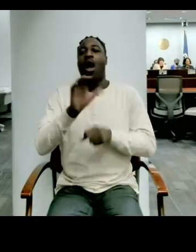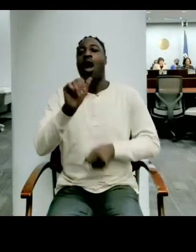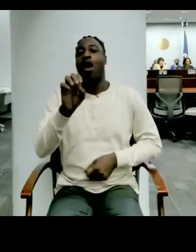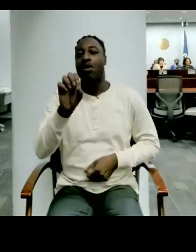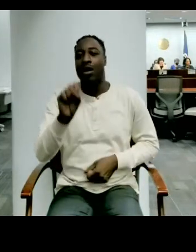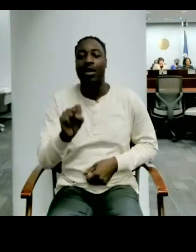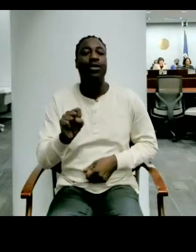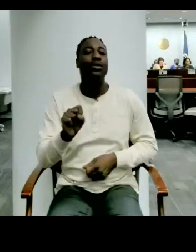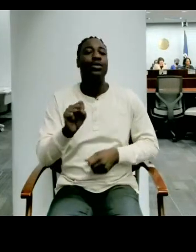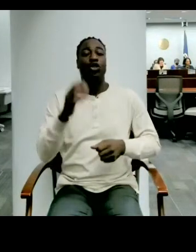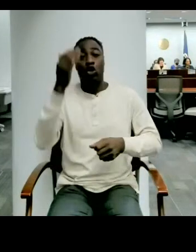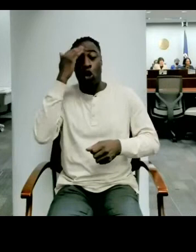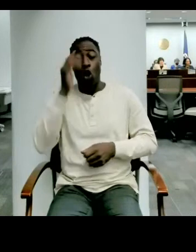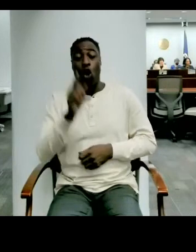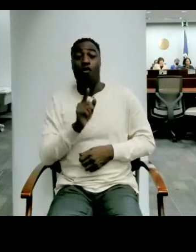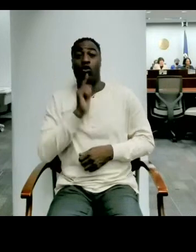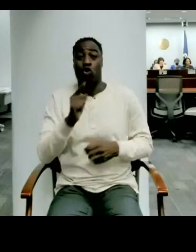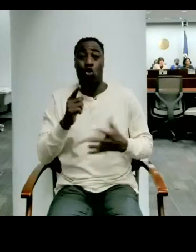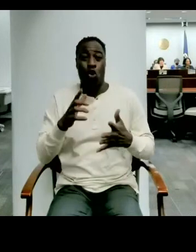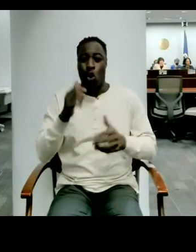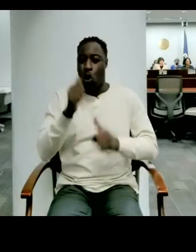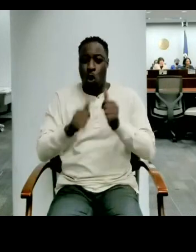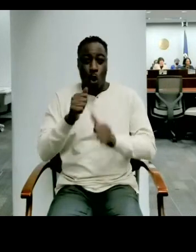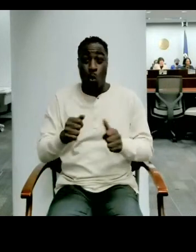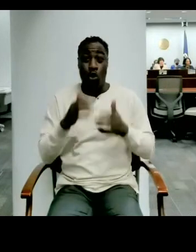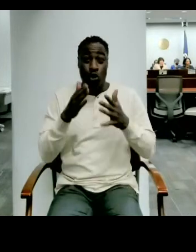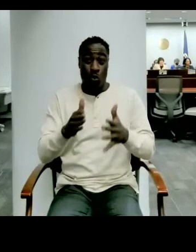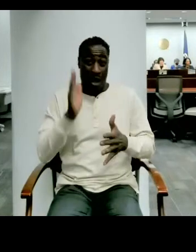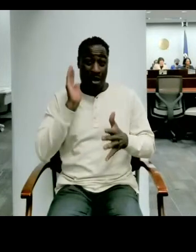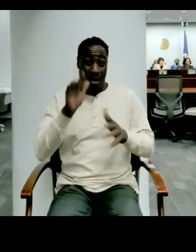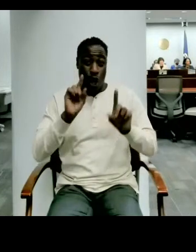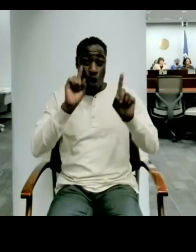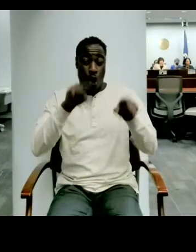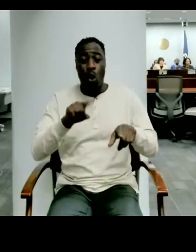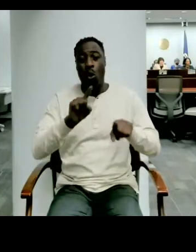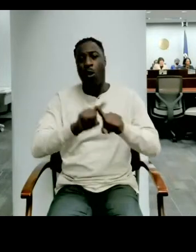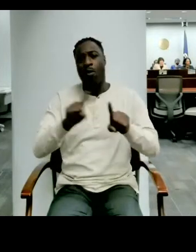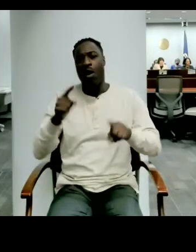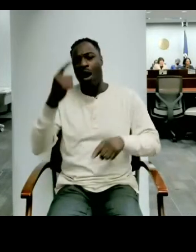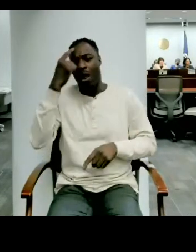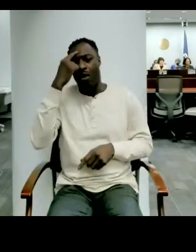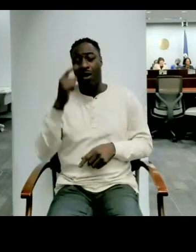to know for sure kind of what direction it's going, um but I think that's certainly something that the